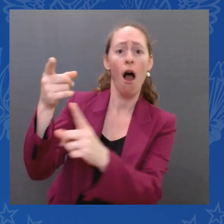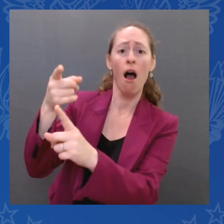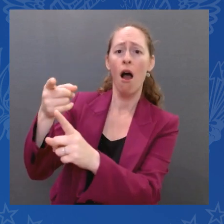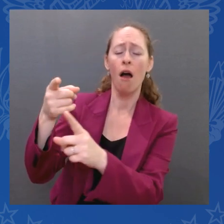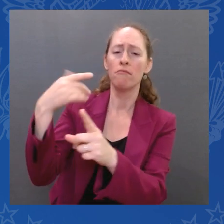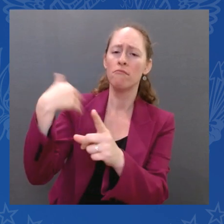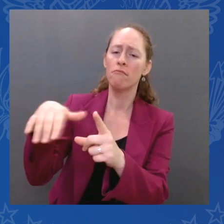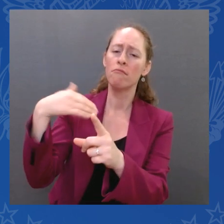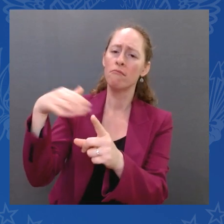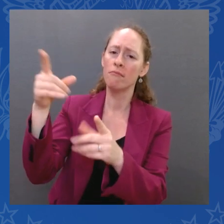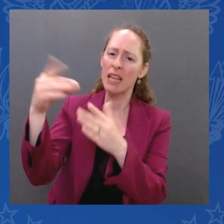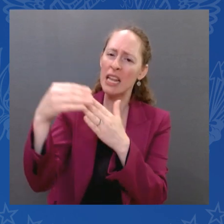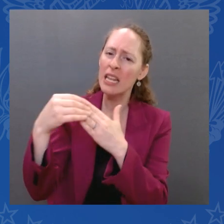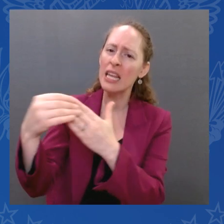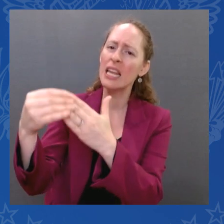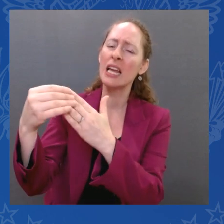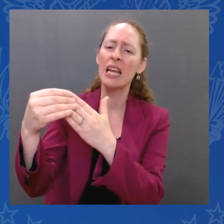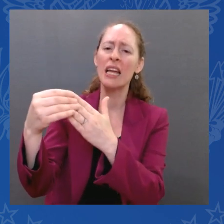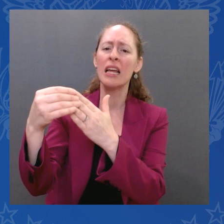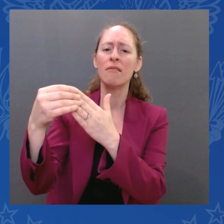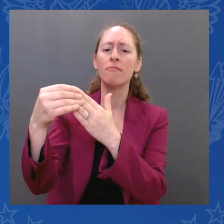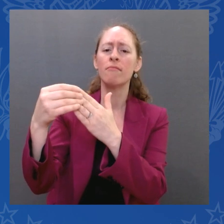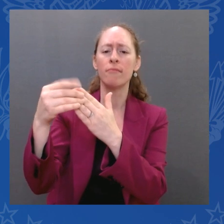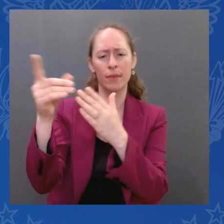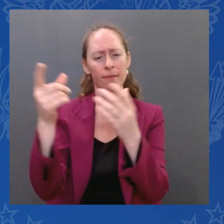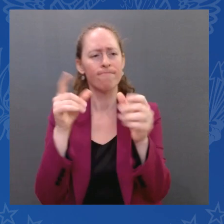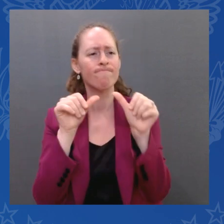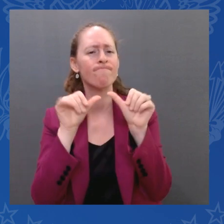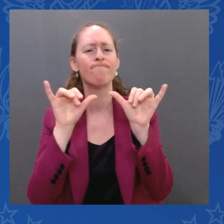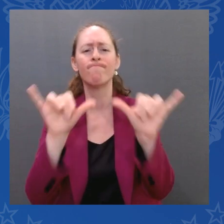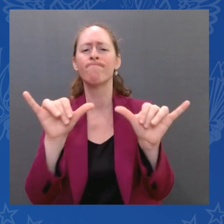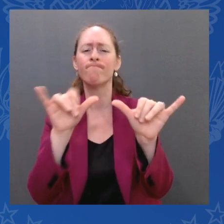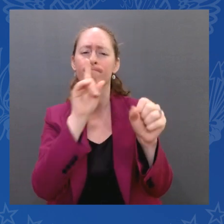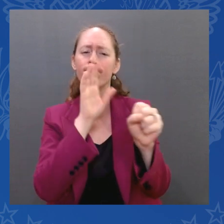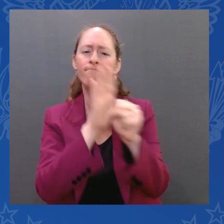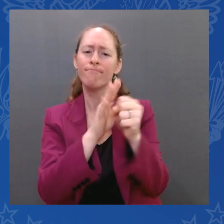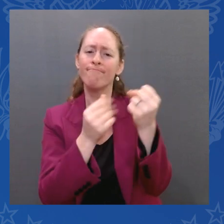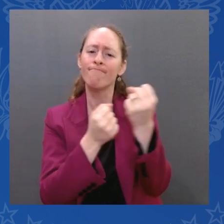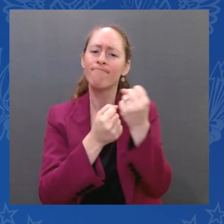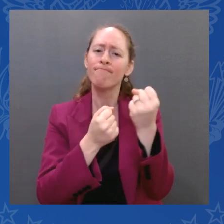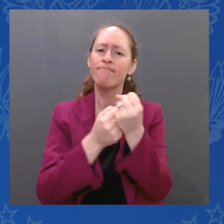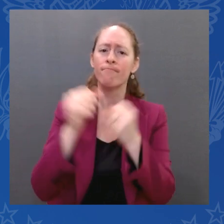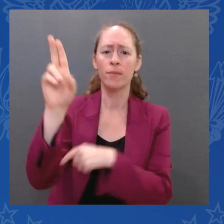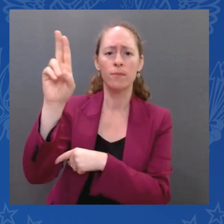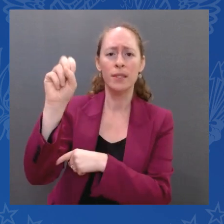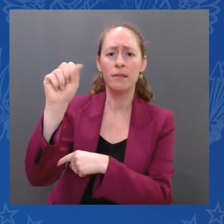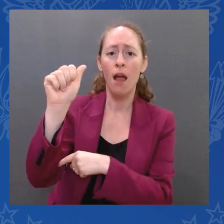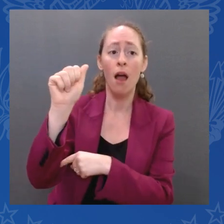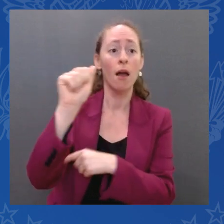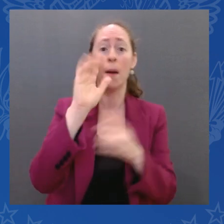the Middle East, the world at large, and the state of Israel. This historic visit